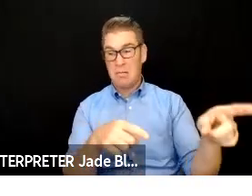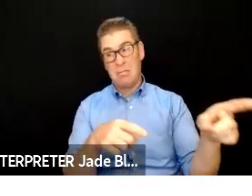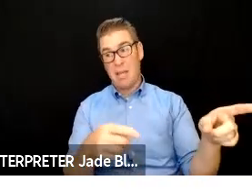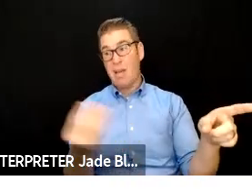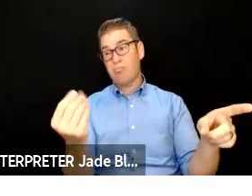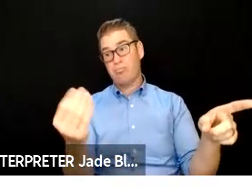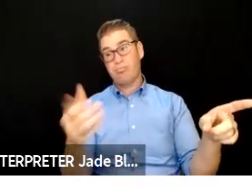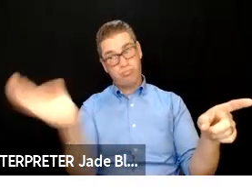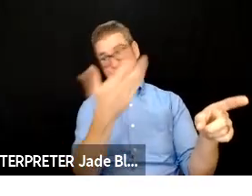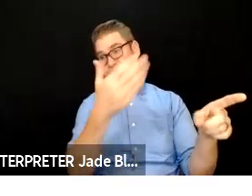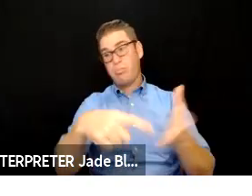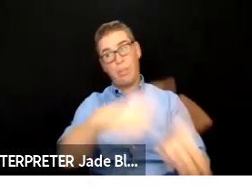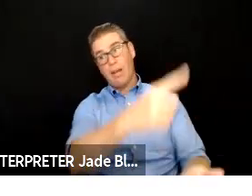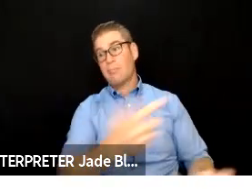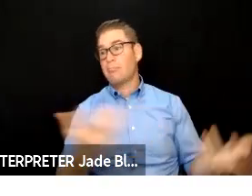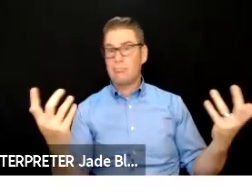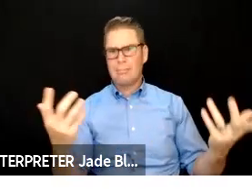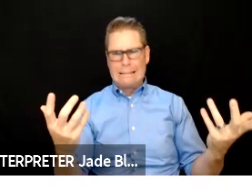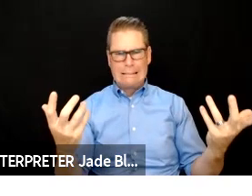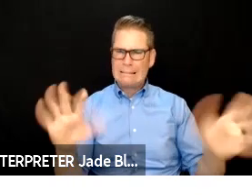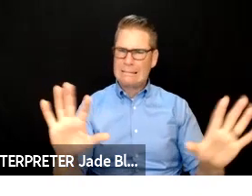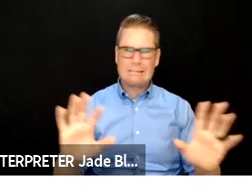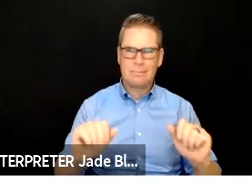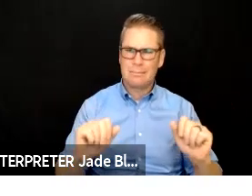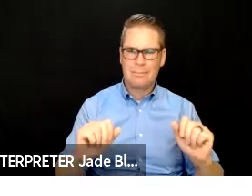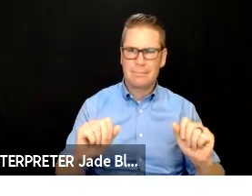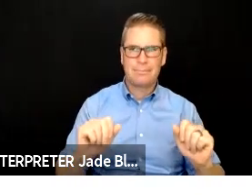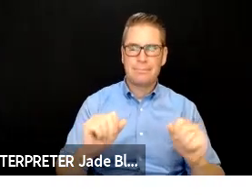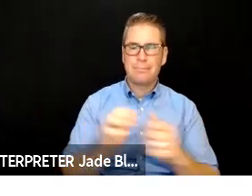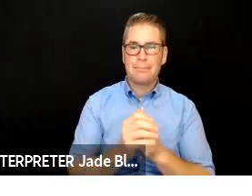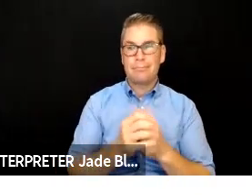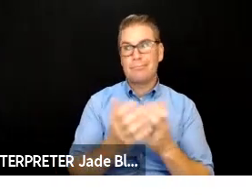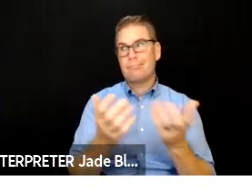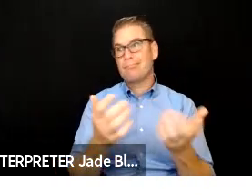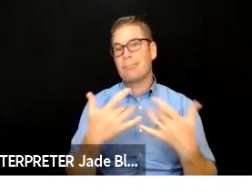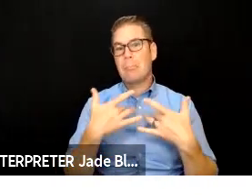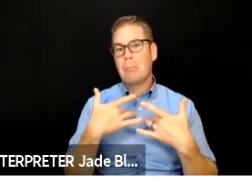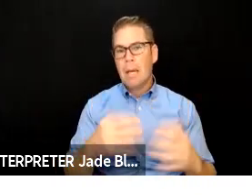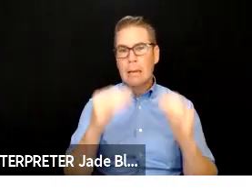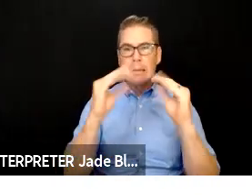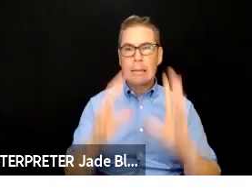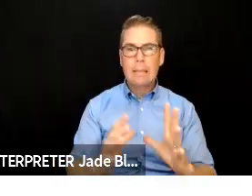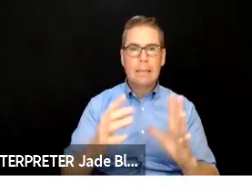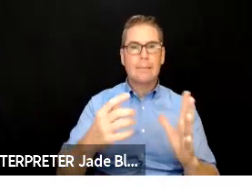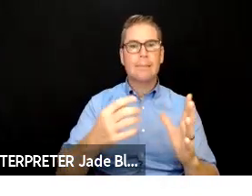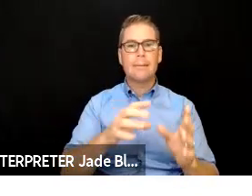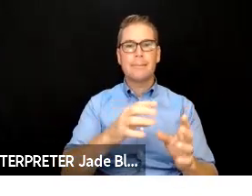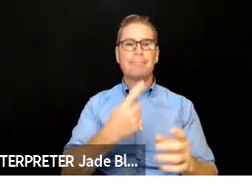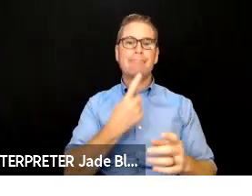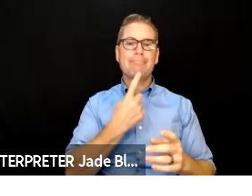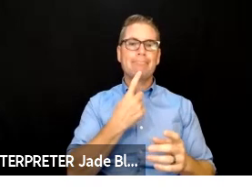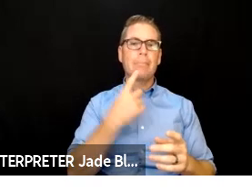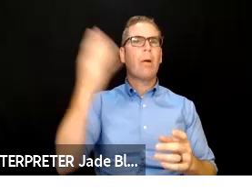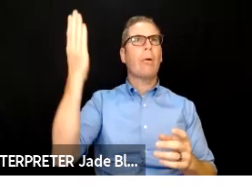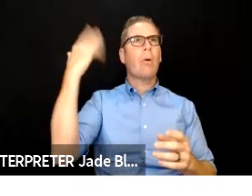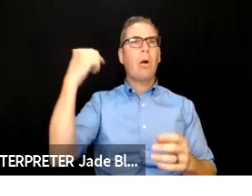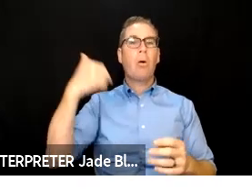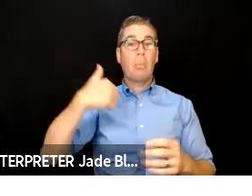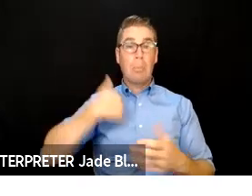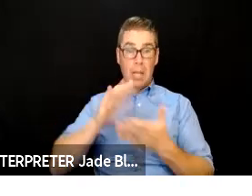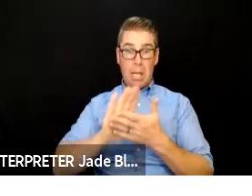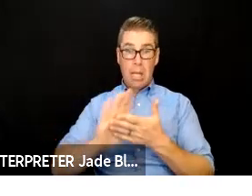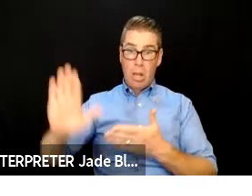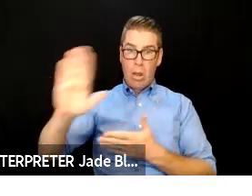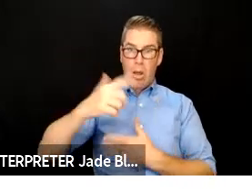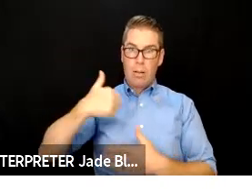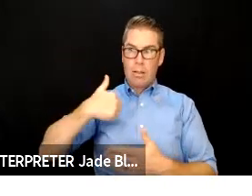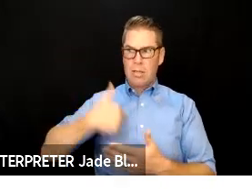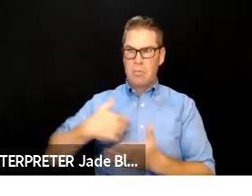Sally Potter: It's really typical I hear a lot of instructors talking about, you know, uh, well when when I was in college. Okay. When I was in college, I paid for all my books. I had a part time job.